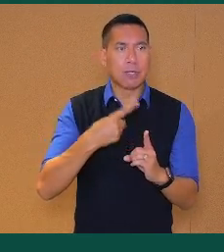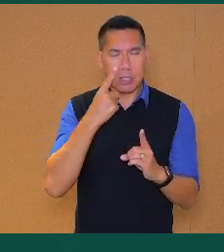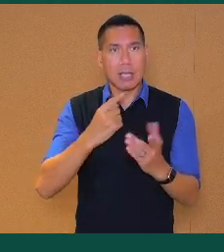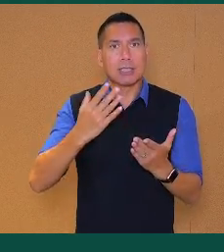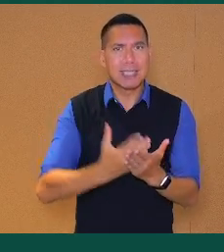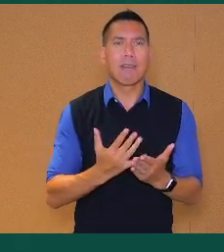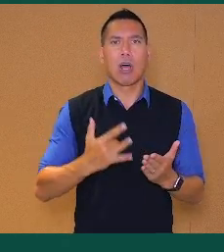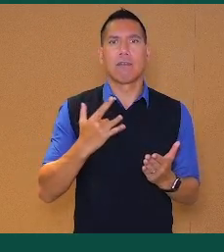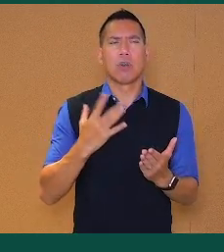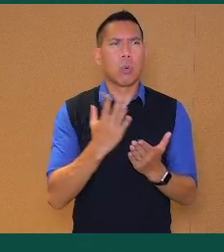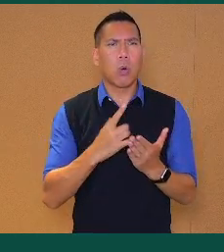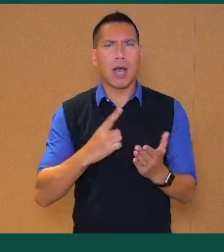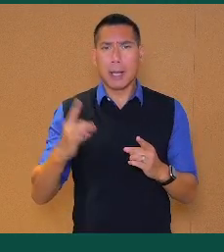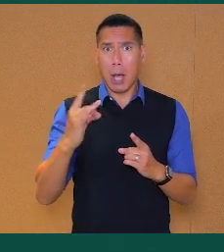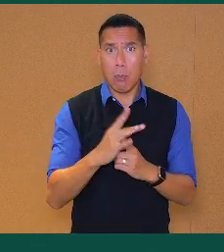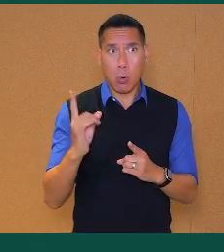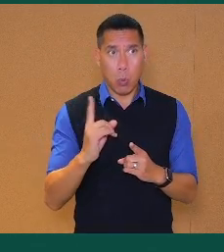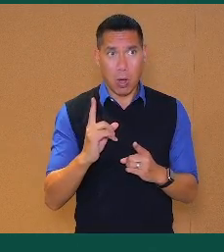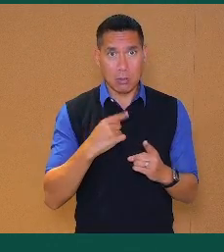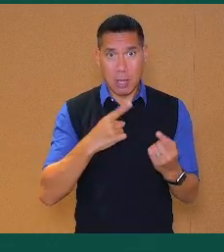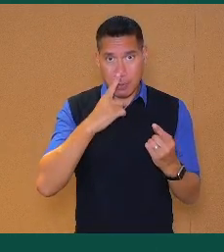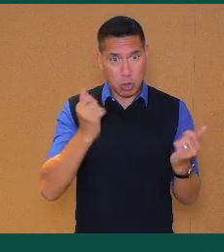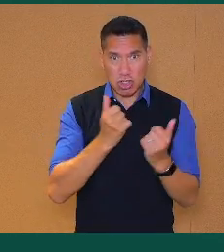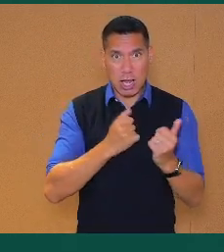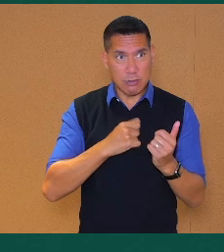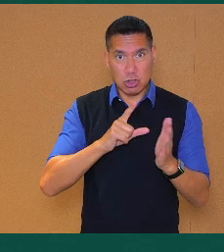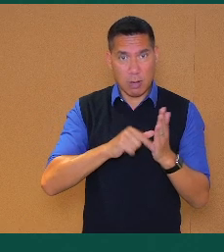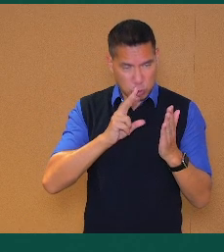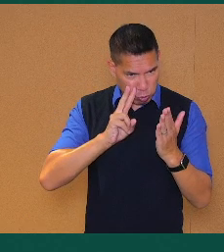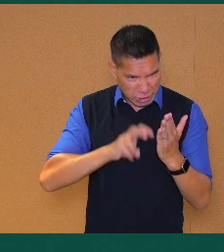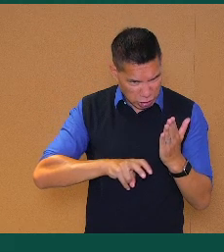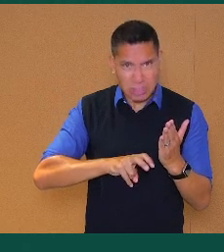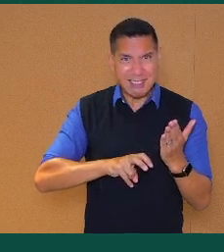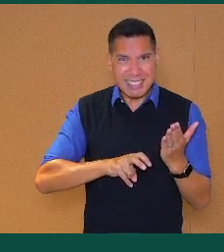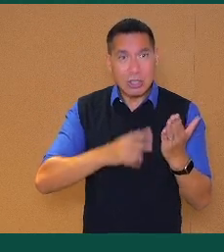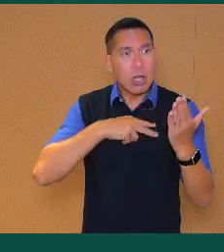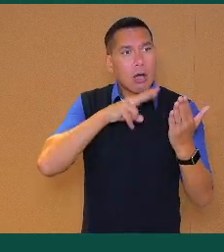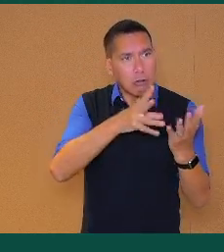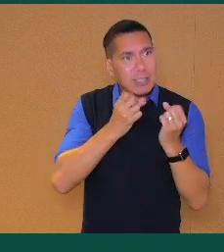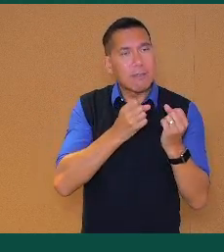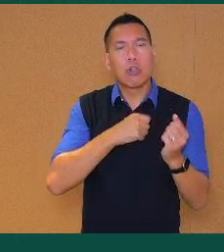particularly independent Eric. It is important that we get information that is clear, accurate, and impactful because people who may not have time to research information get the